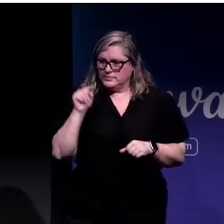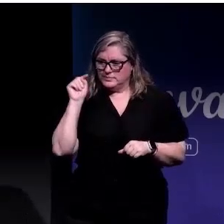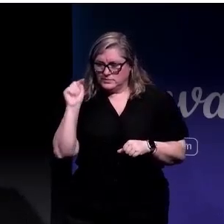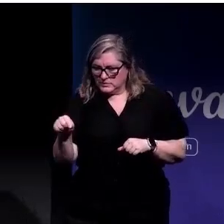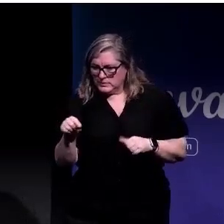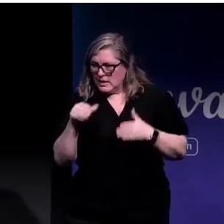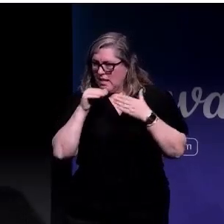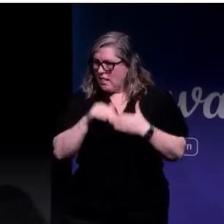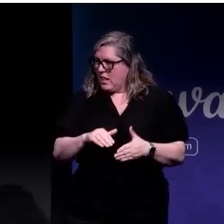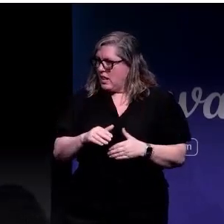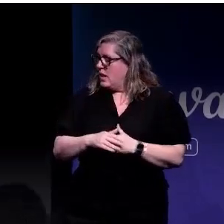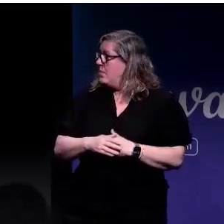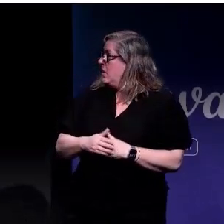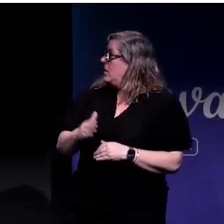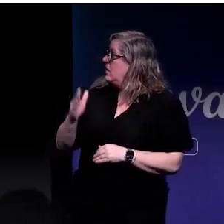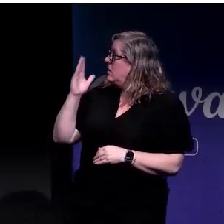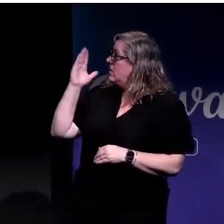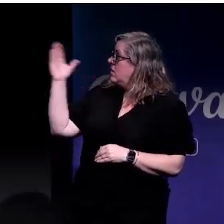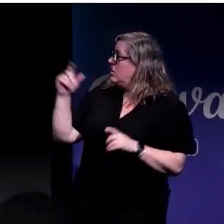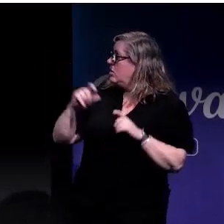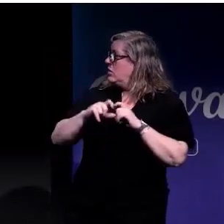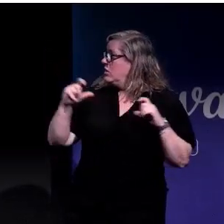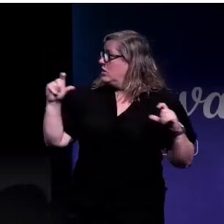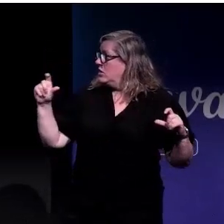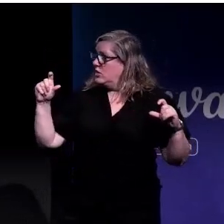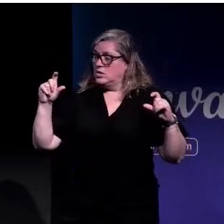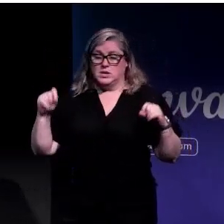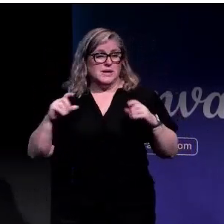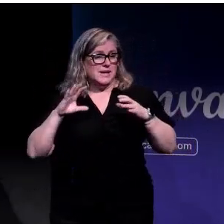I've got a snippet on the screen from ConnectWell of our top nav.